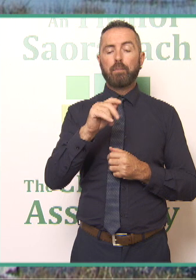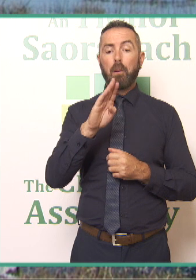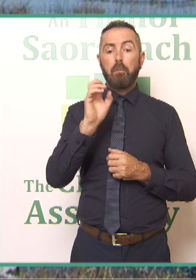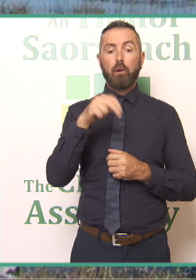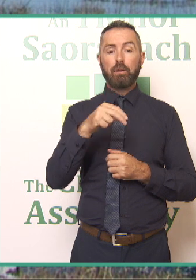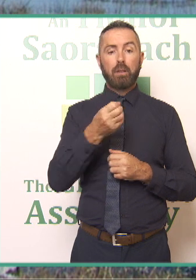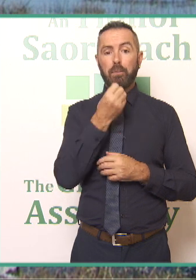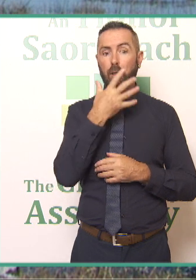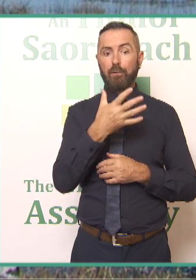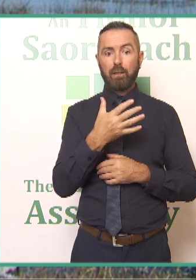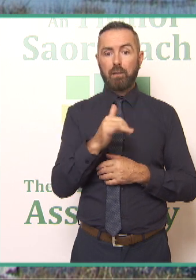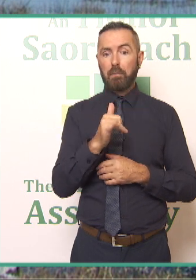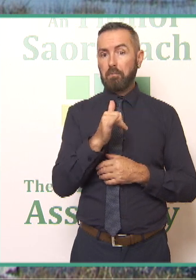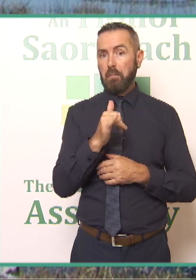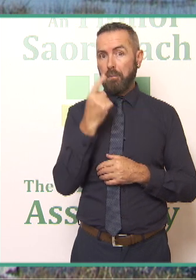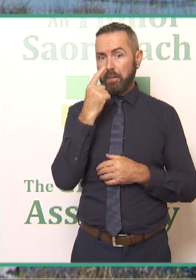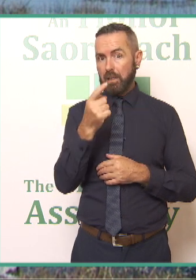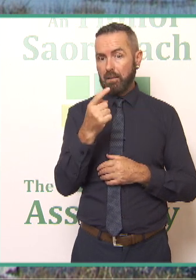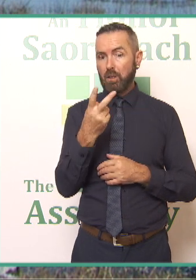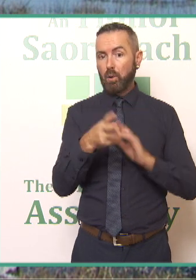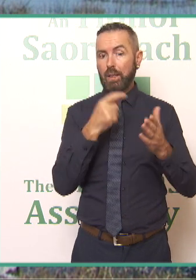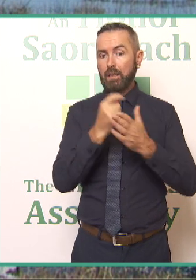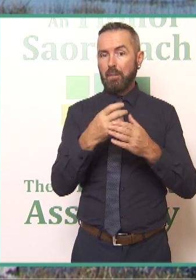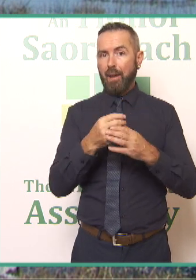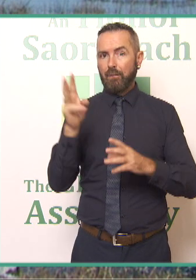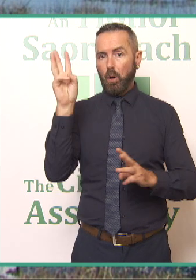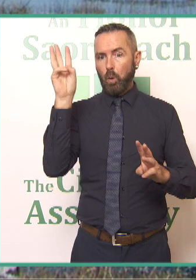to come in two weeks time you've got our big winter festival so please do come along it's